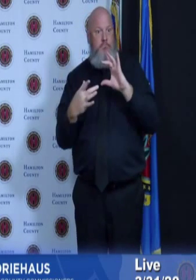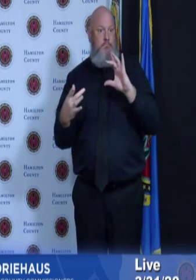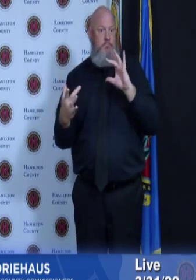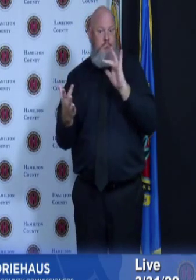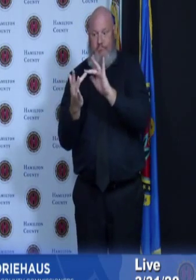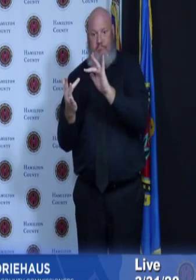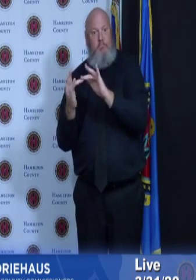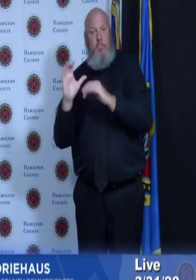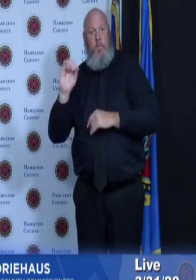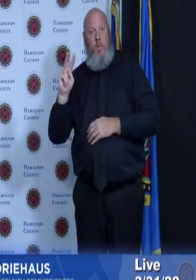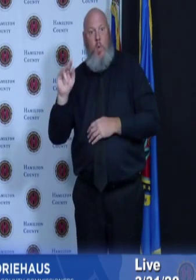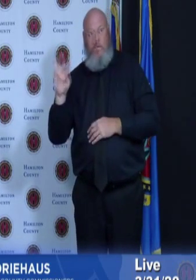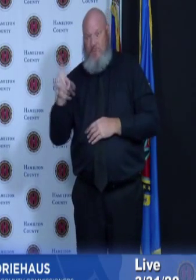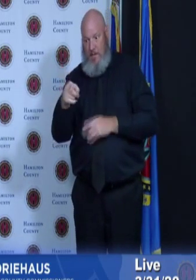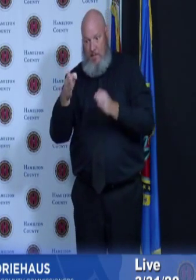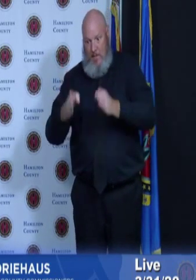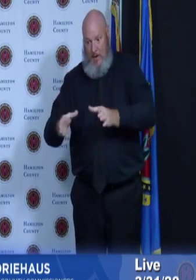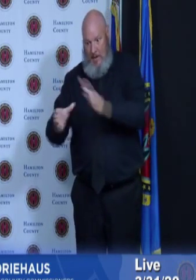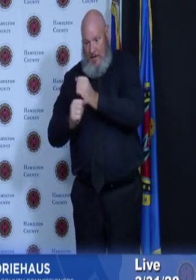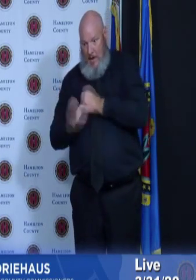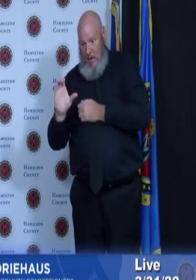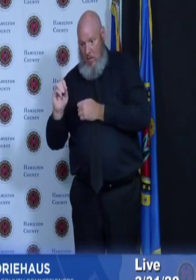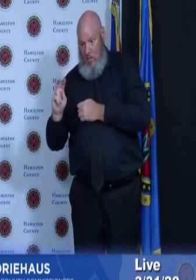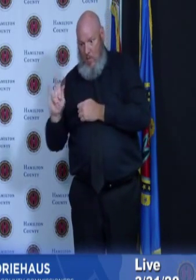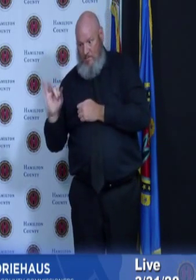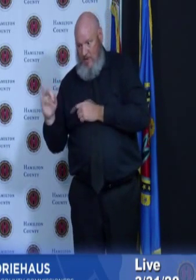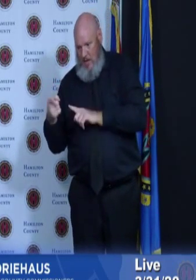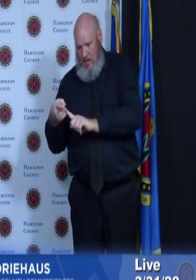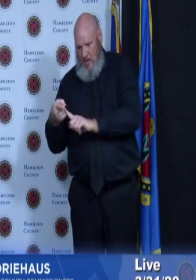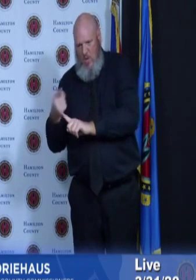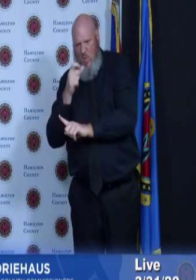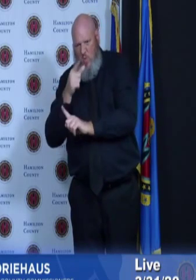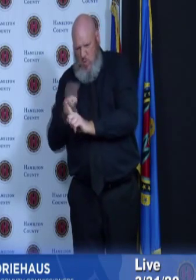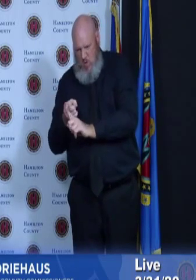clarity as much as we can with the stay at home order remember the stay at home